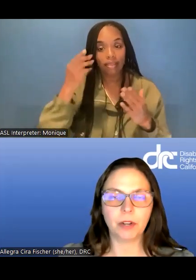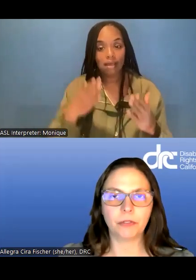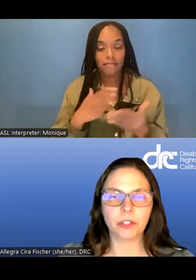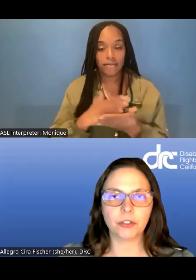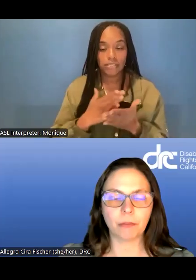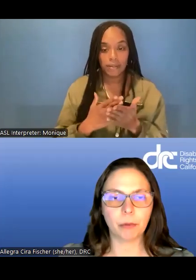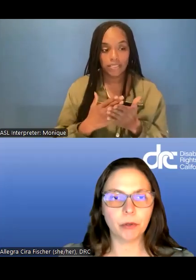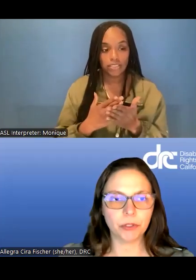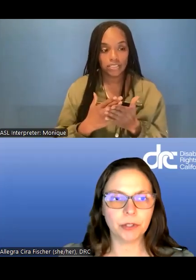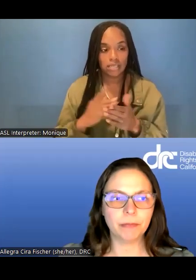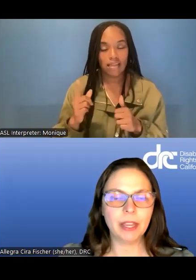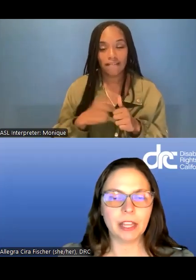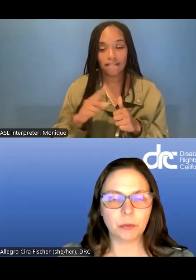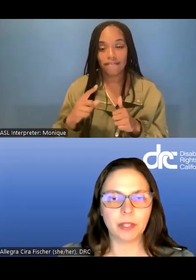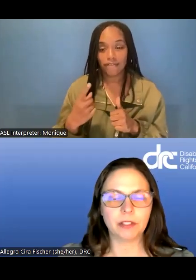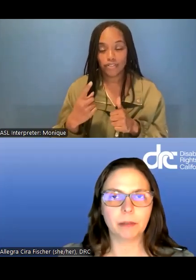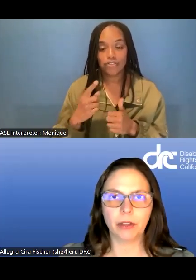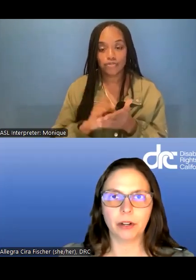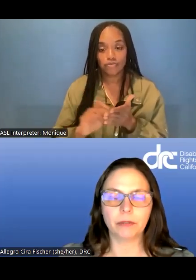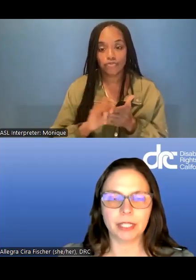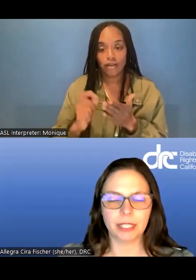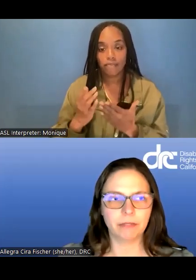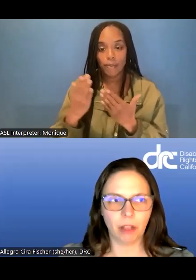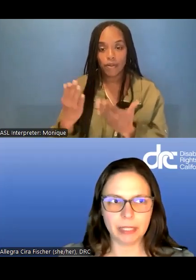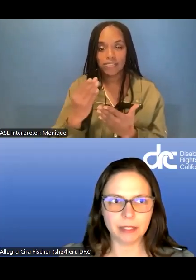first draft proposal as well as some other recent developments.